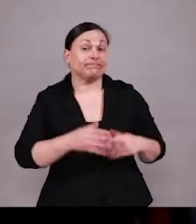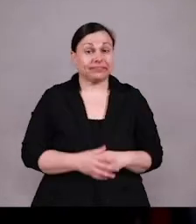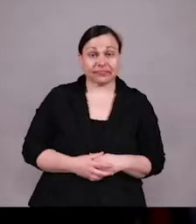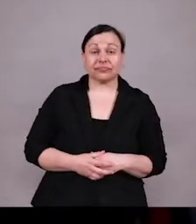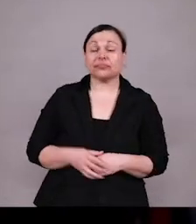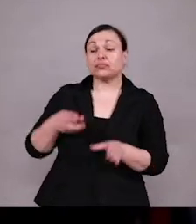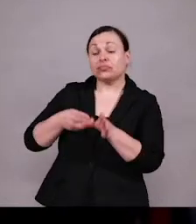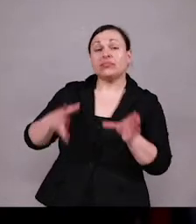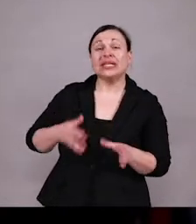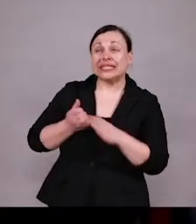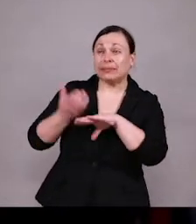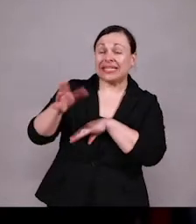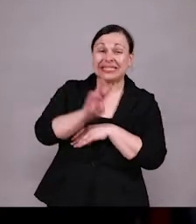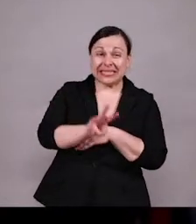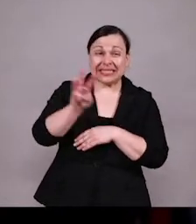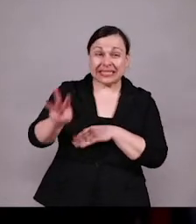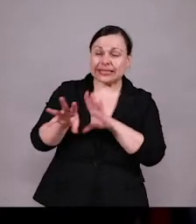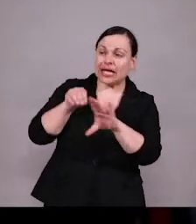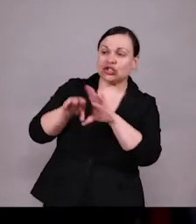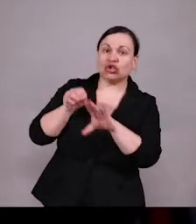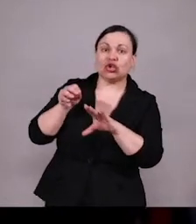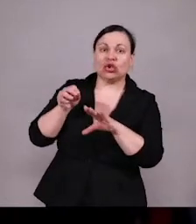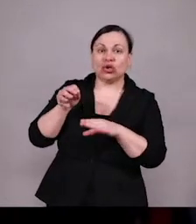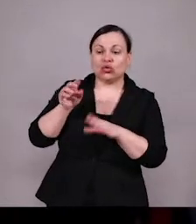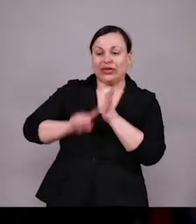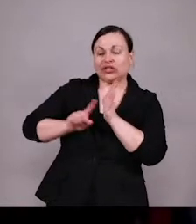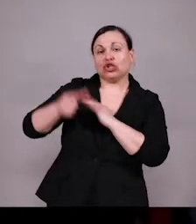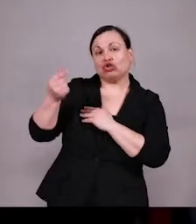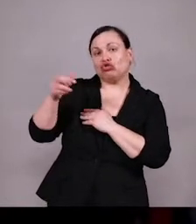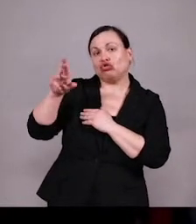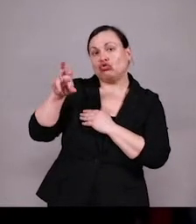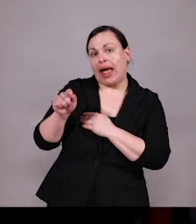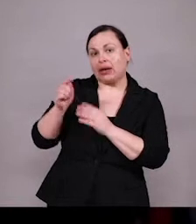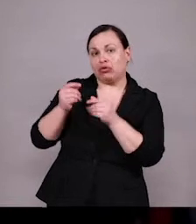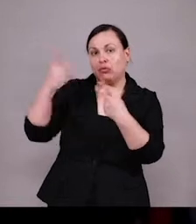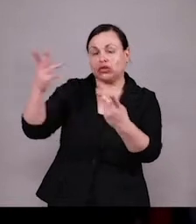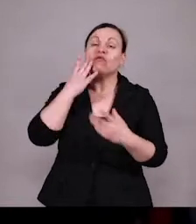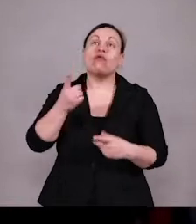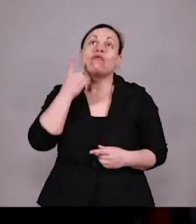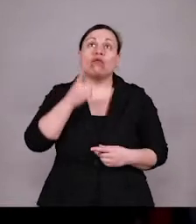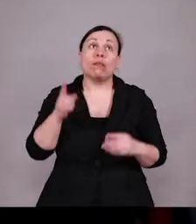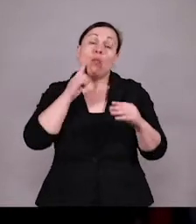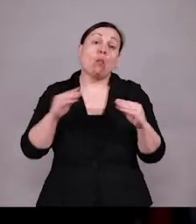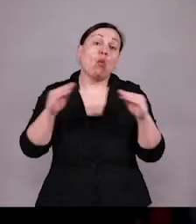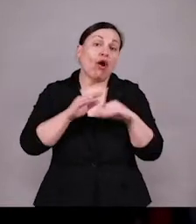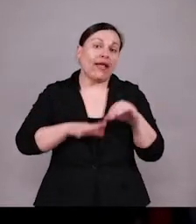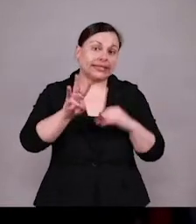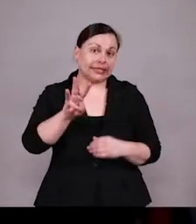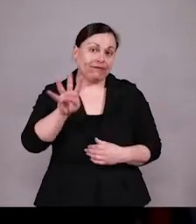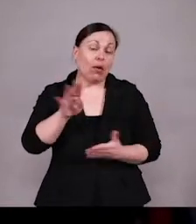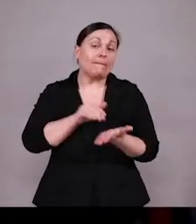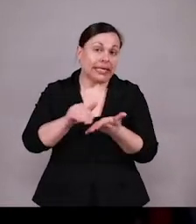● Participants submitted 66 external research grant proposals for more than $64 million, with